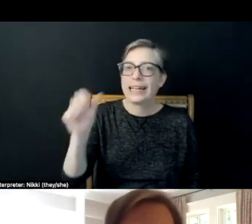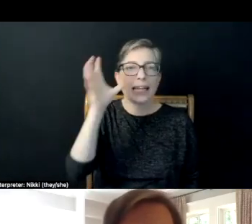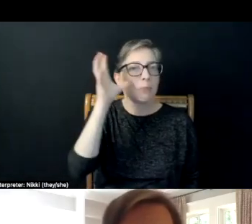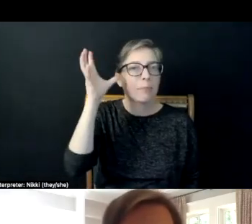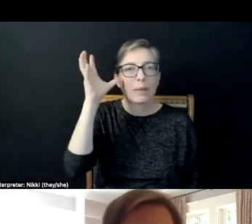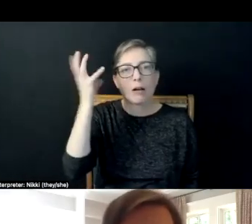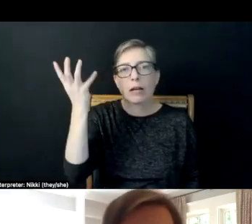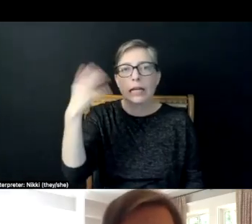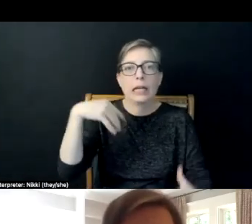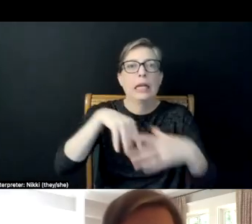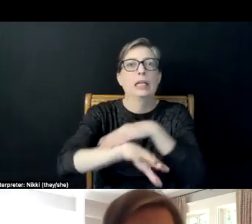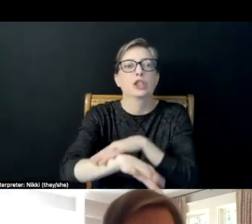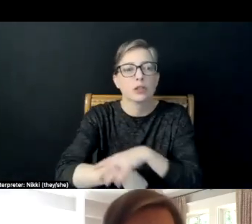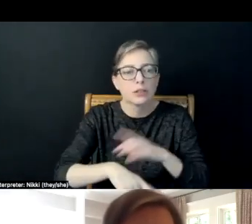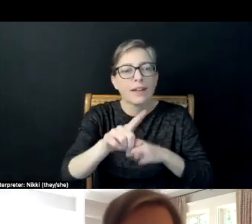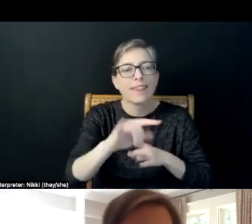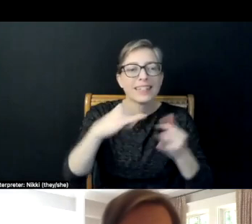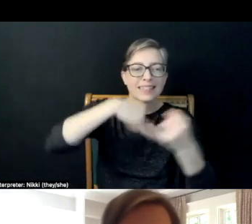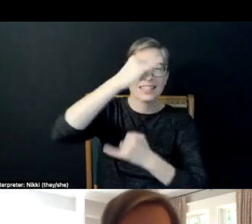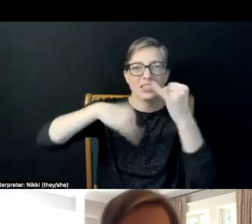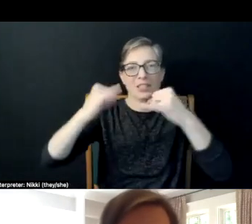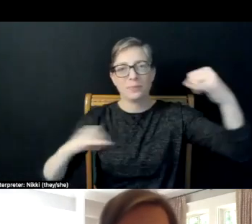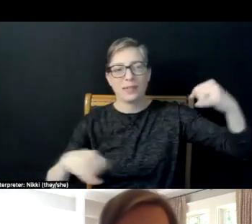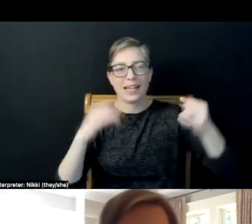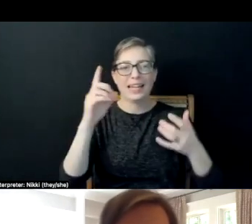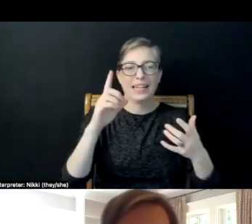from Virginia McLaughlin who was a nurse at Sunnybrook,